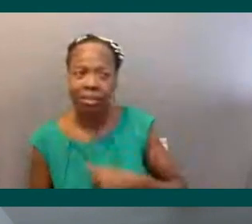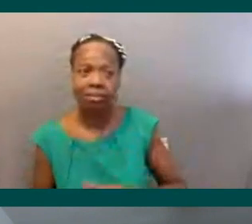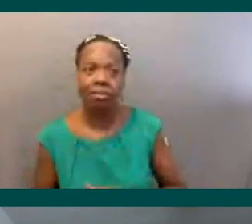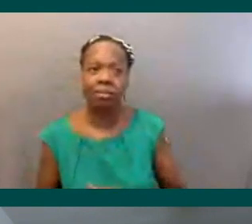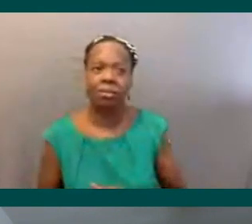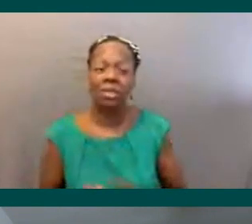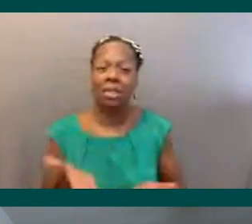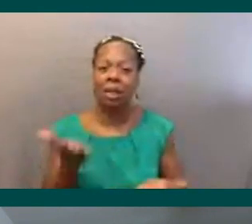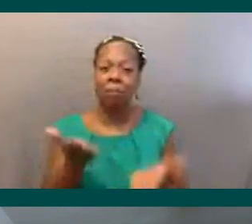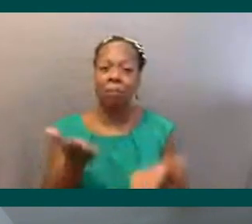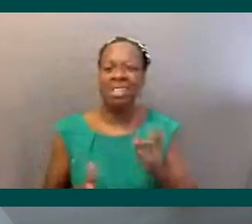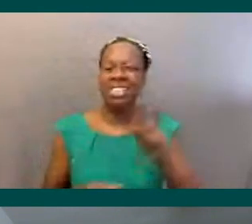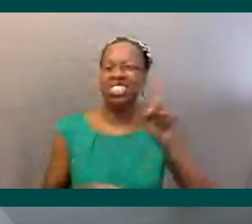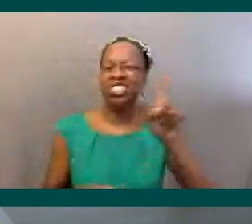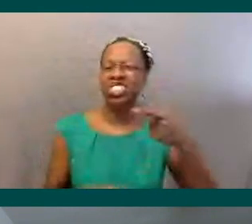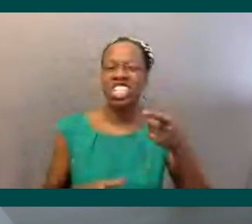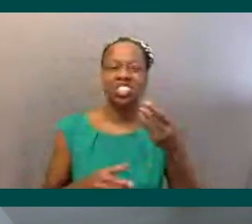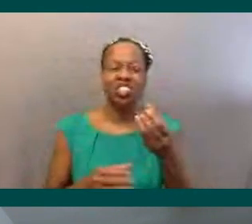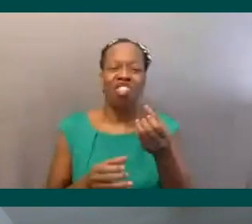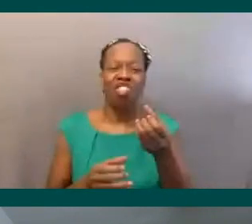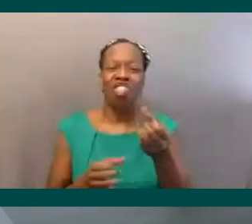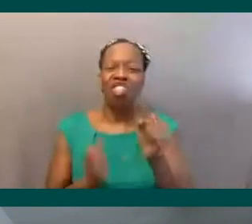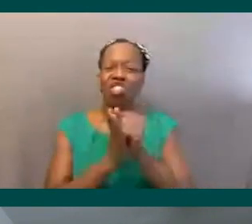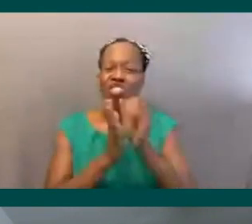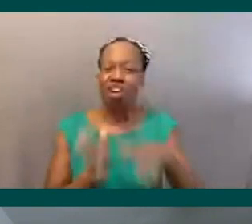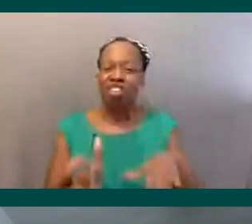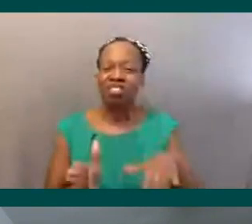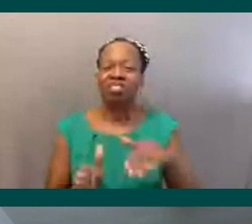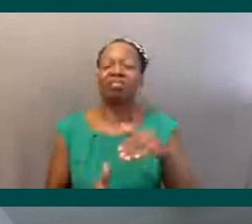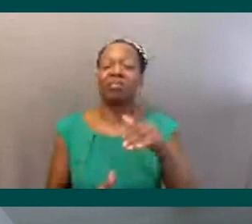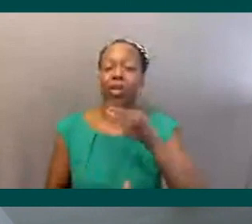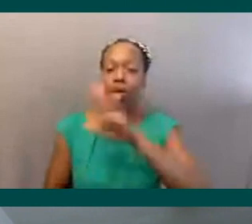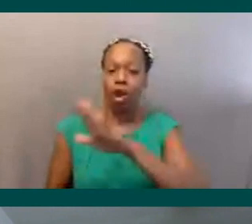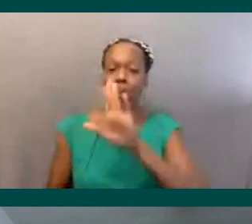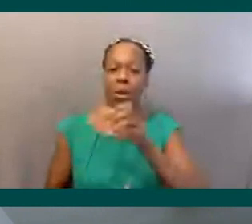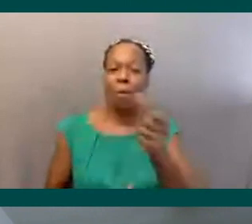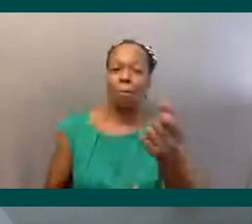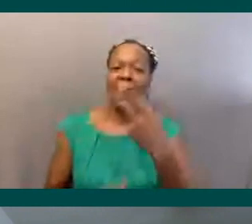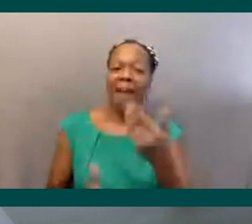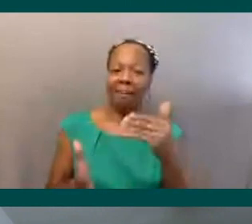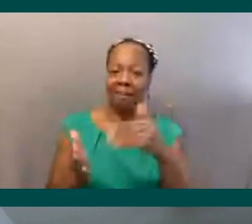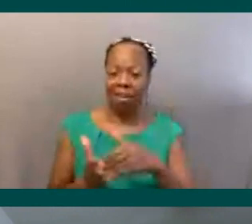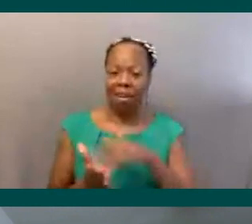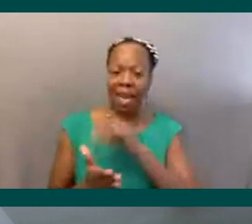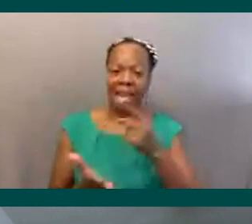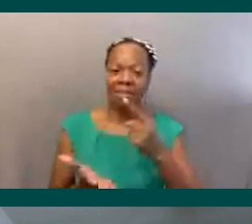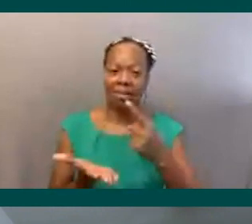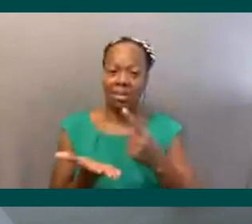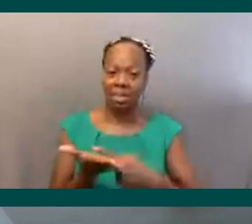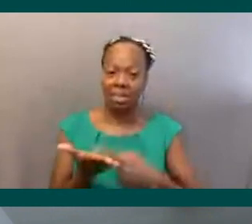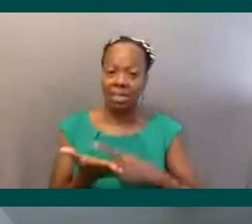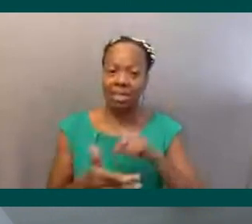Oh, we may have just lost Dr. Kim. So we will come back and talk about physiatry in a moment,